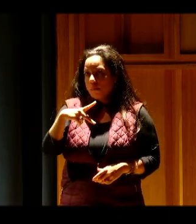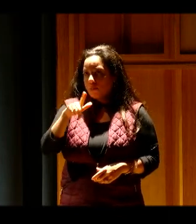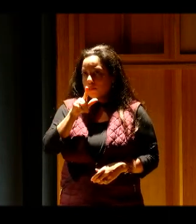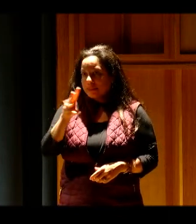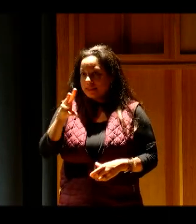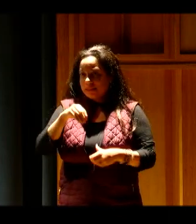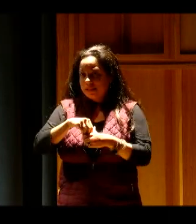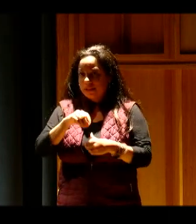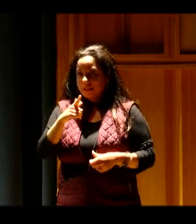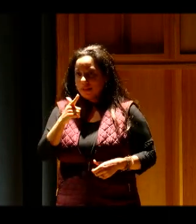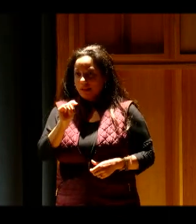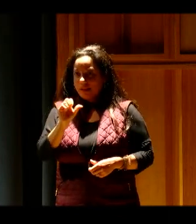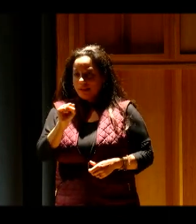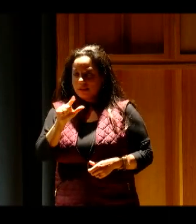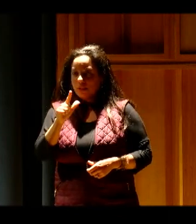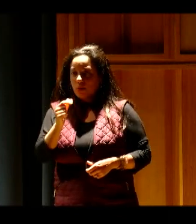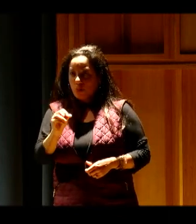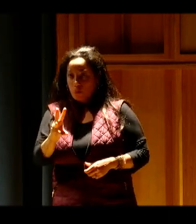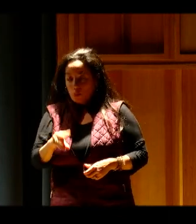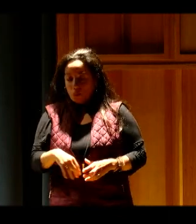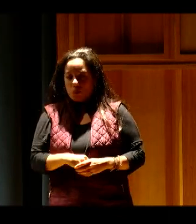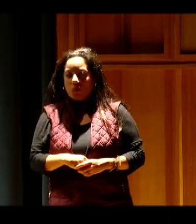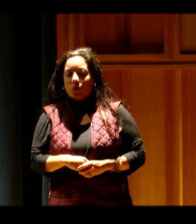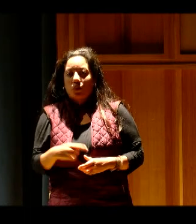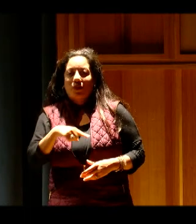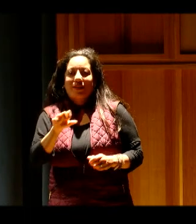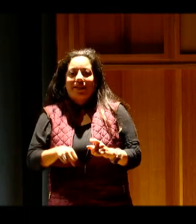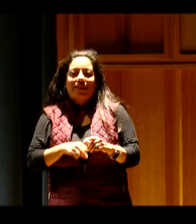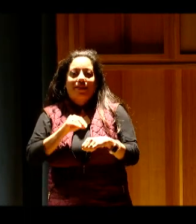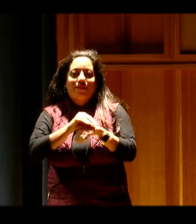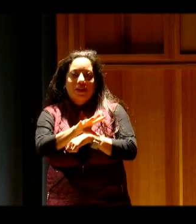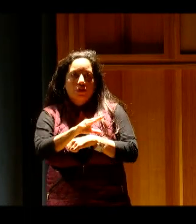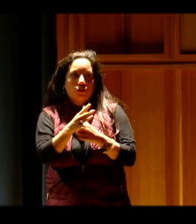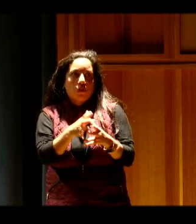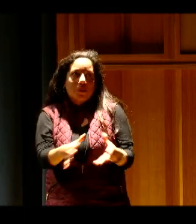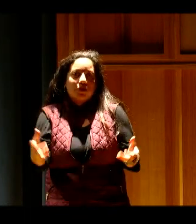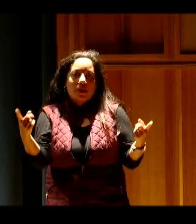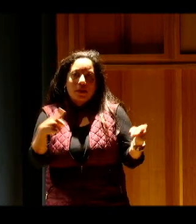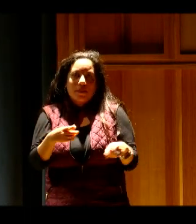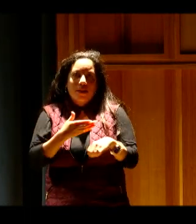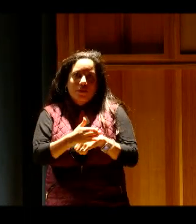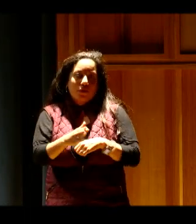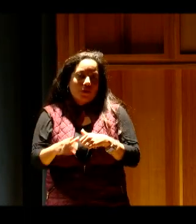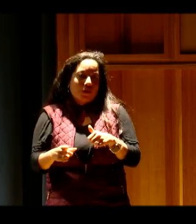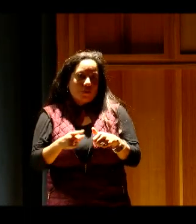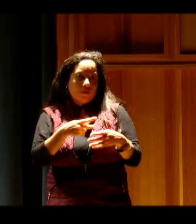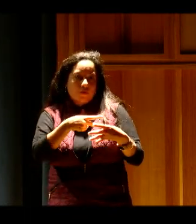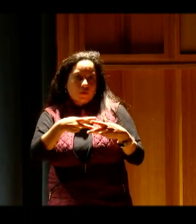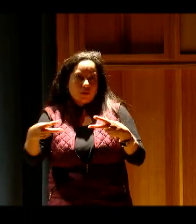We can affect so much that happens during and after the first two weeks of November in 2020.